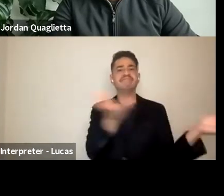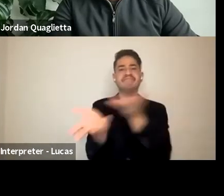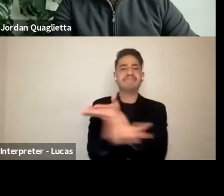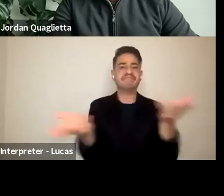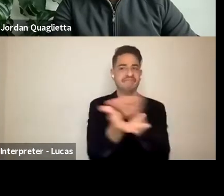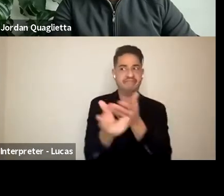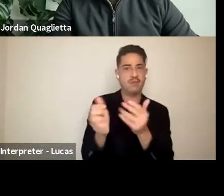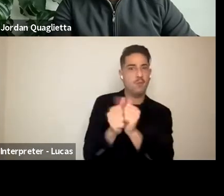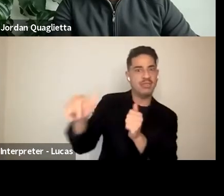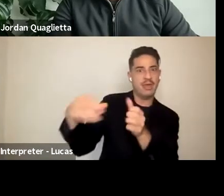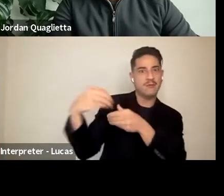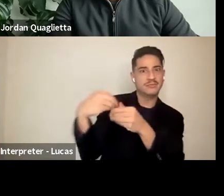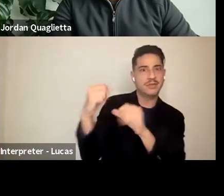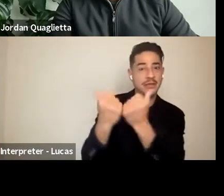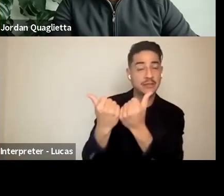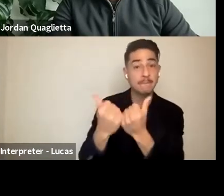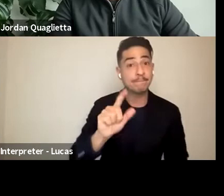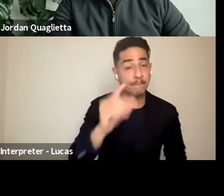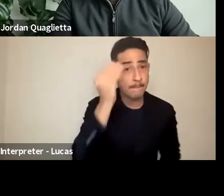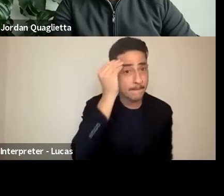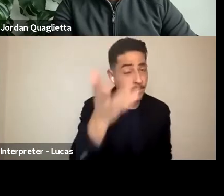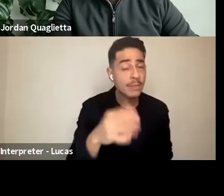Of course, the flip side of the coin of institutional knowledge